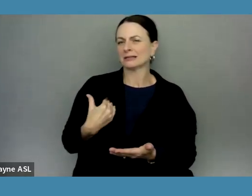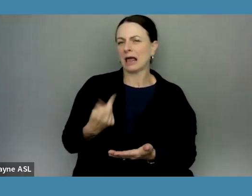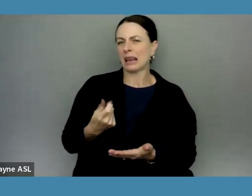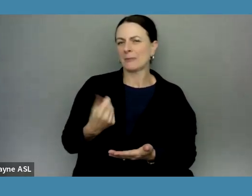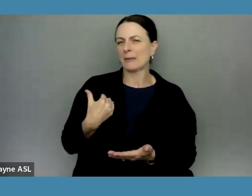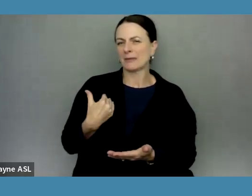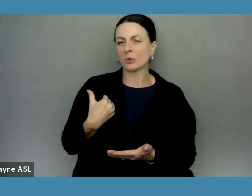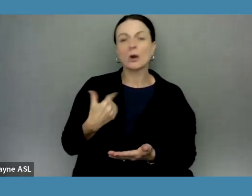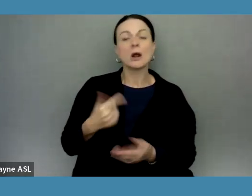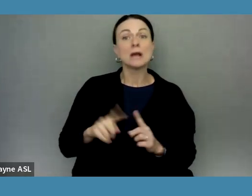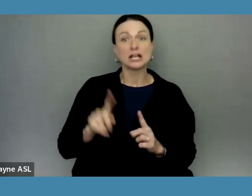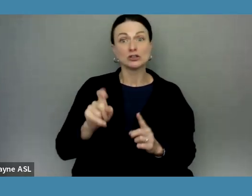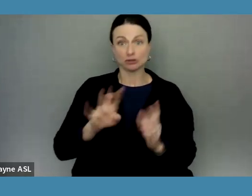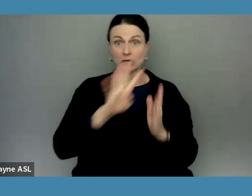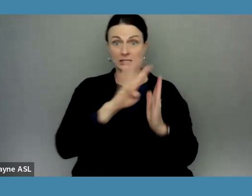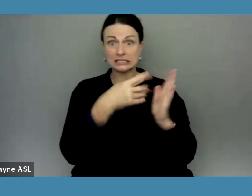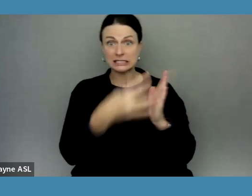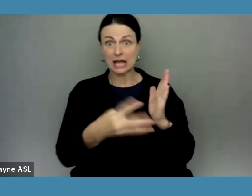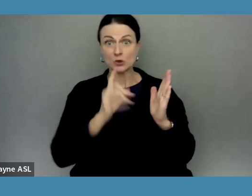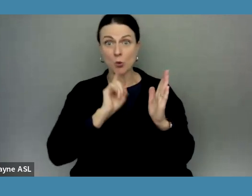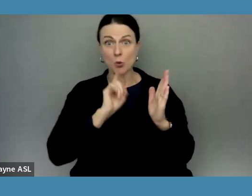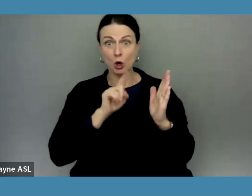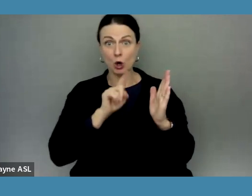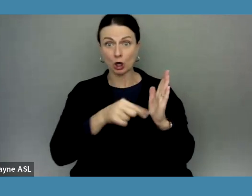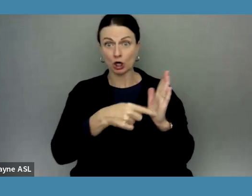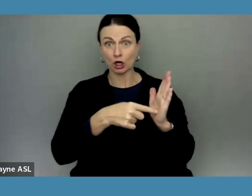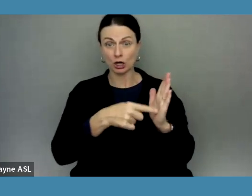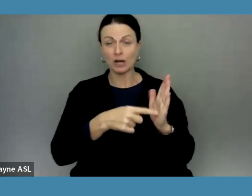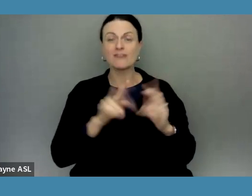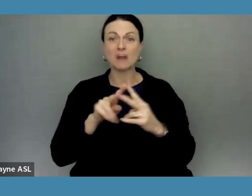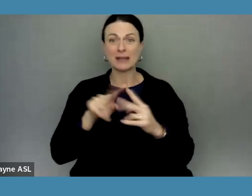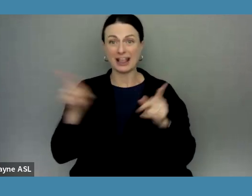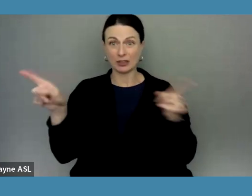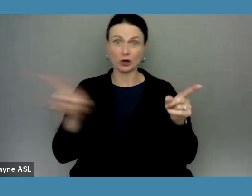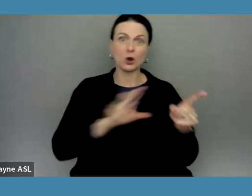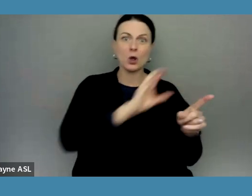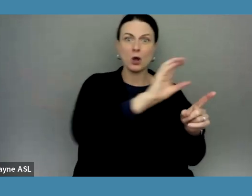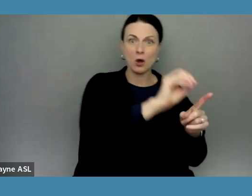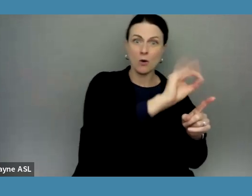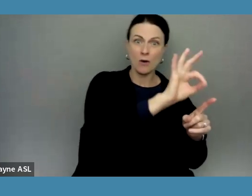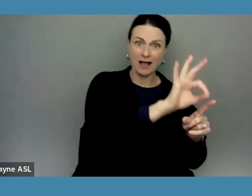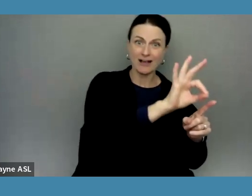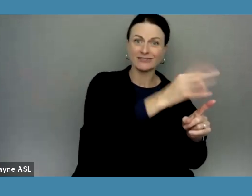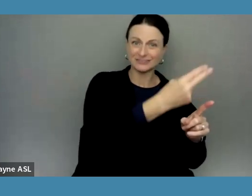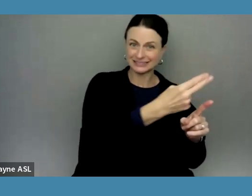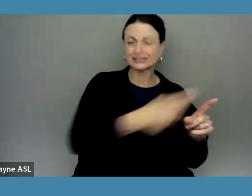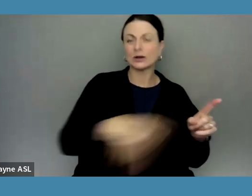but you should get a scheduling order from either the Office of Fair Hearings or the Office of Appeal Hearings stating when